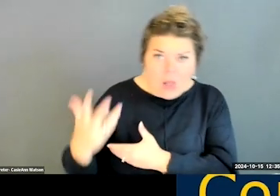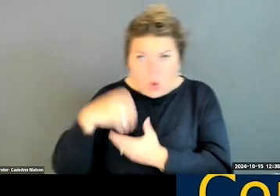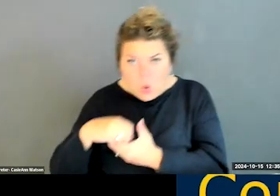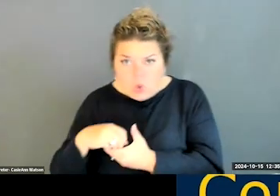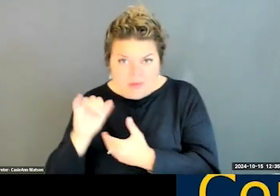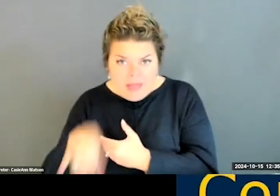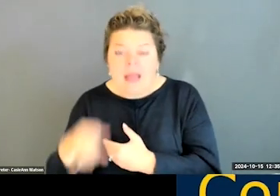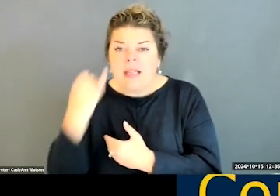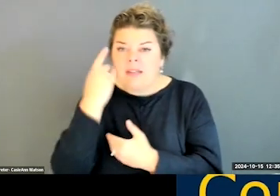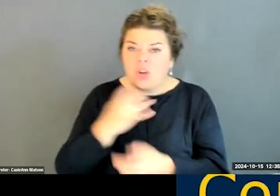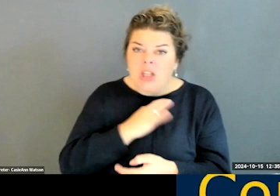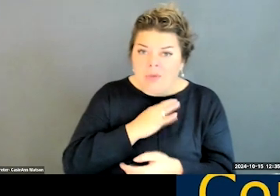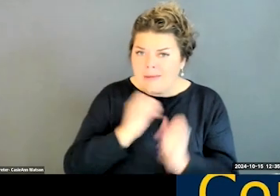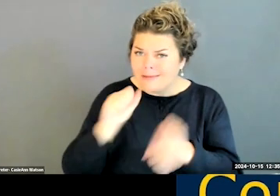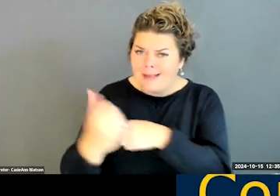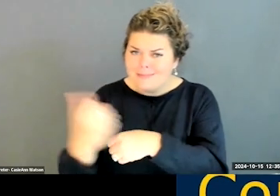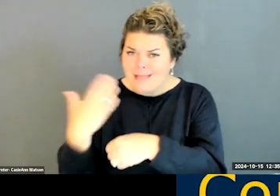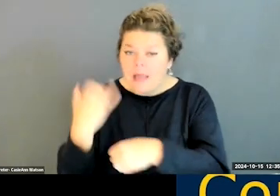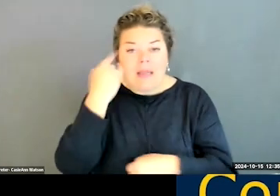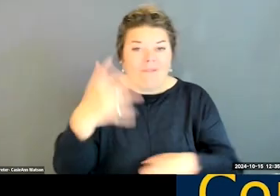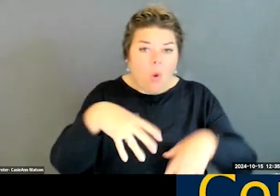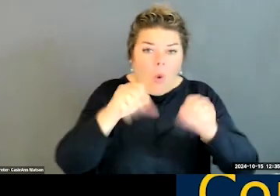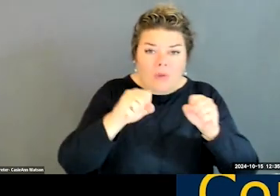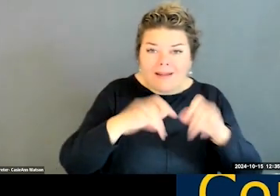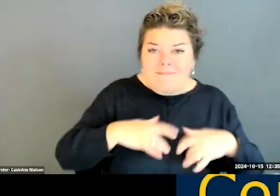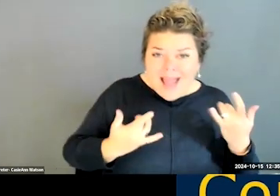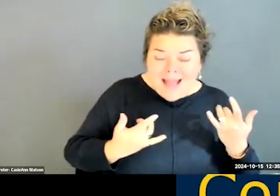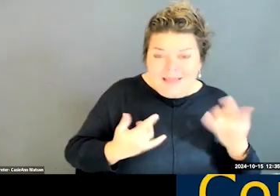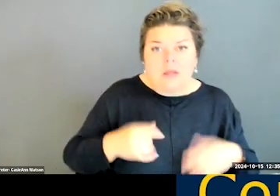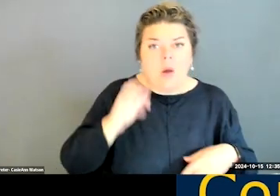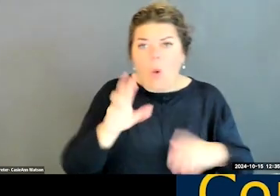If you are hosting an event or a meeting and you need ASL or CART services,